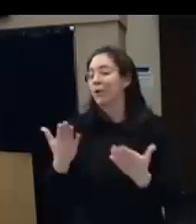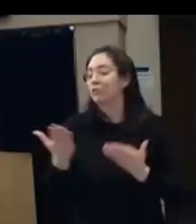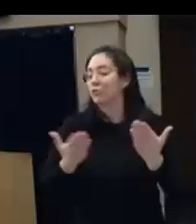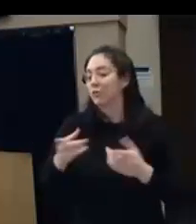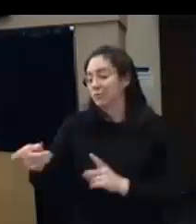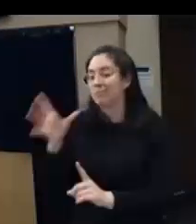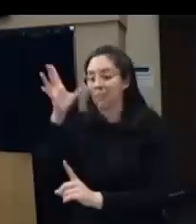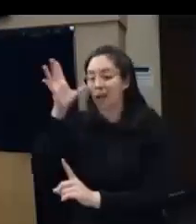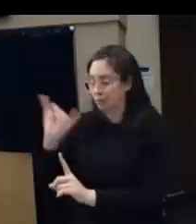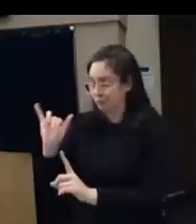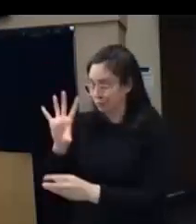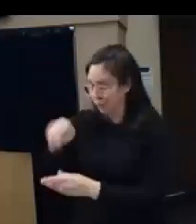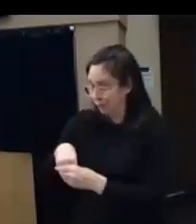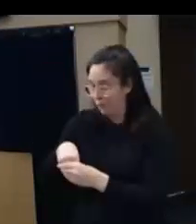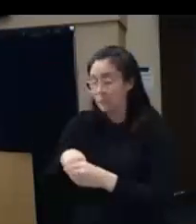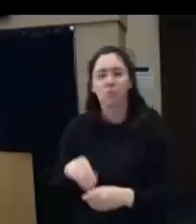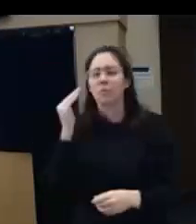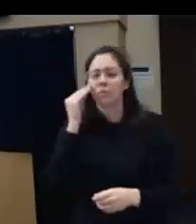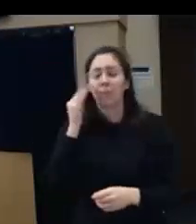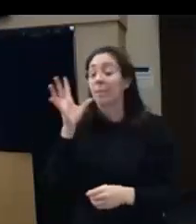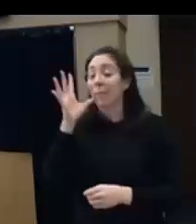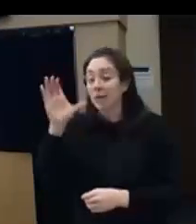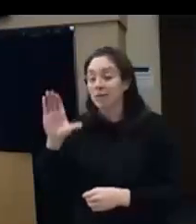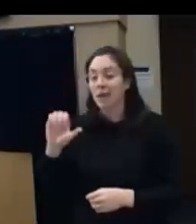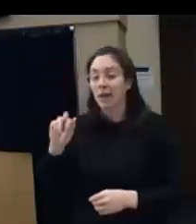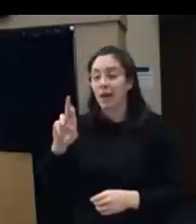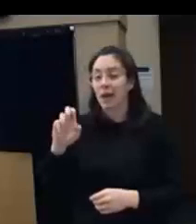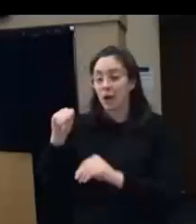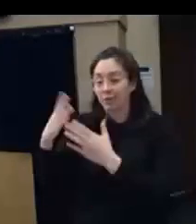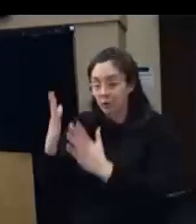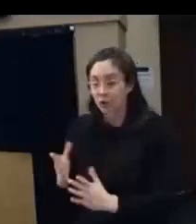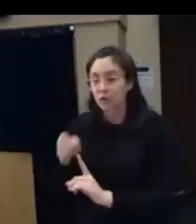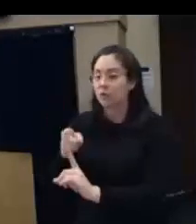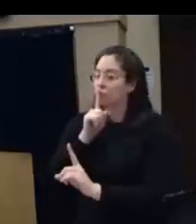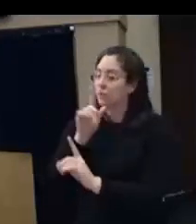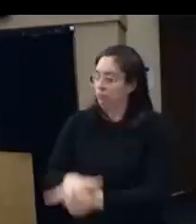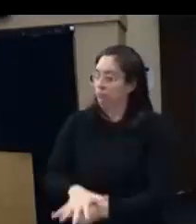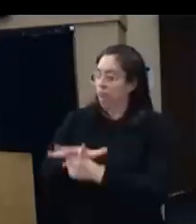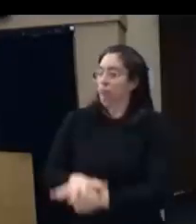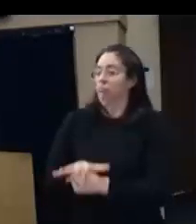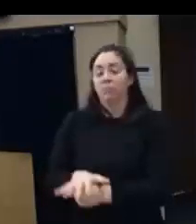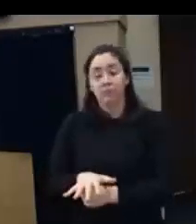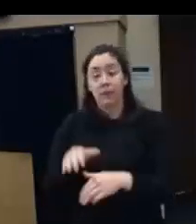parents we know parents and caregivers we know it's really really stressful the access to support